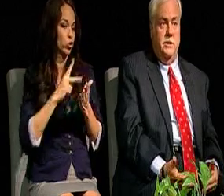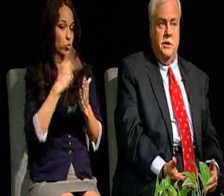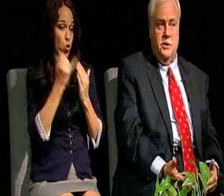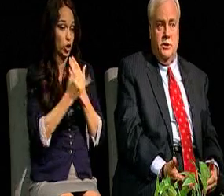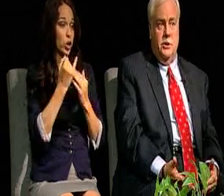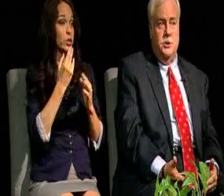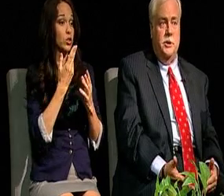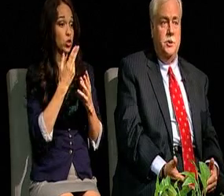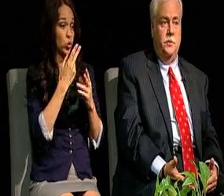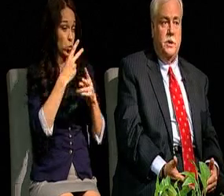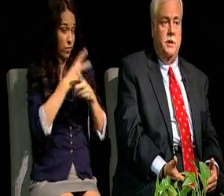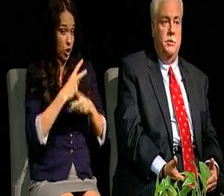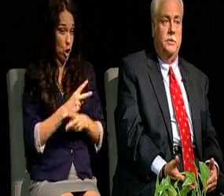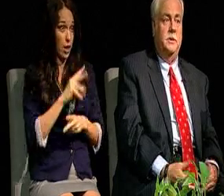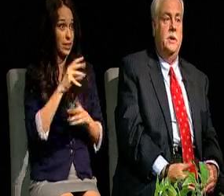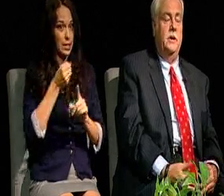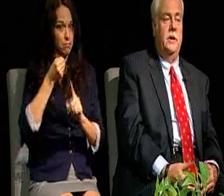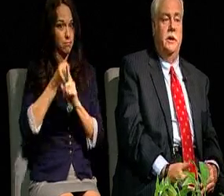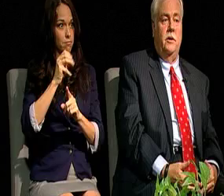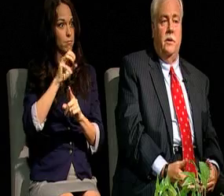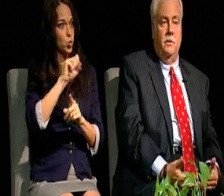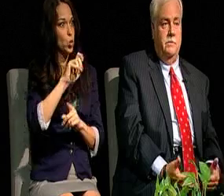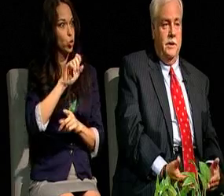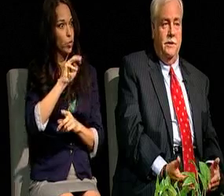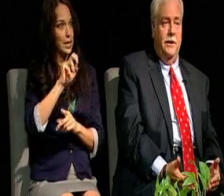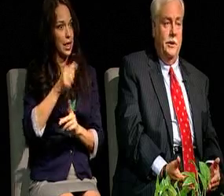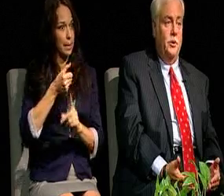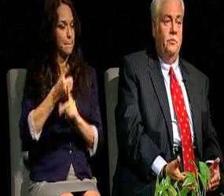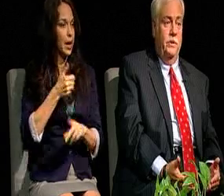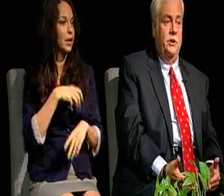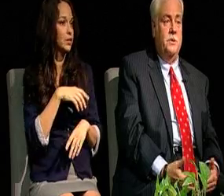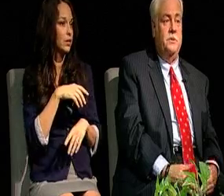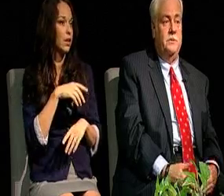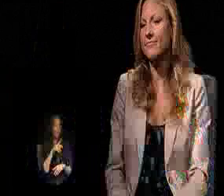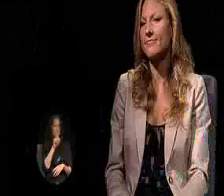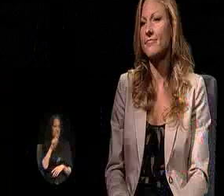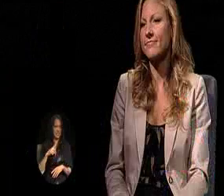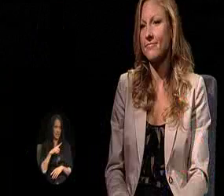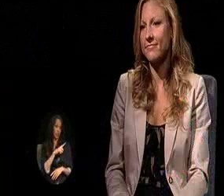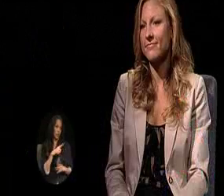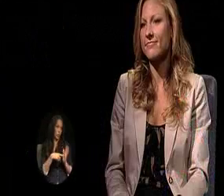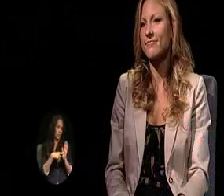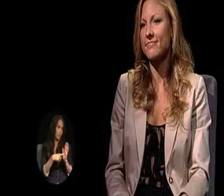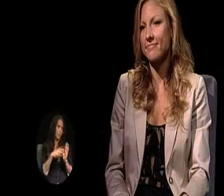at the Texas Legislature, for example, or in other venues, political venues.